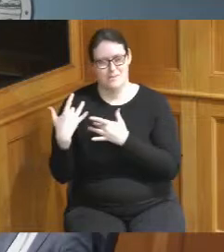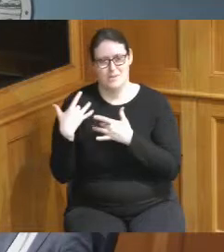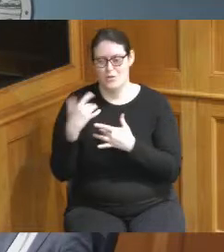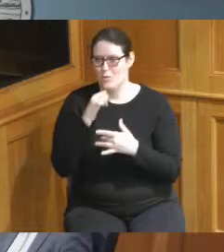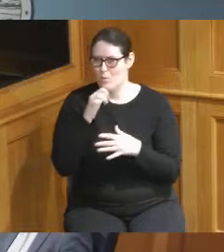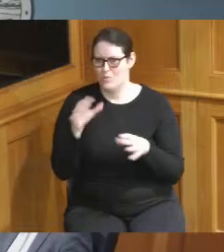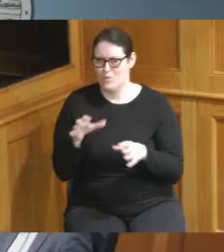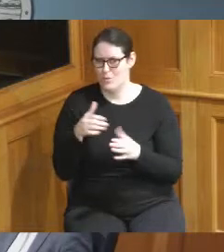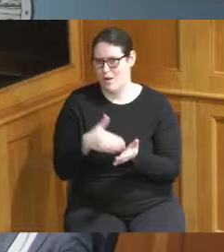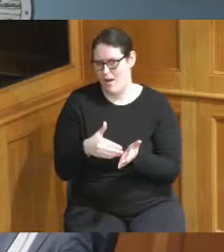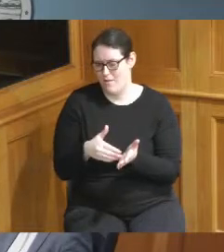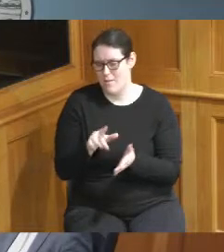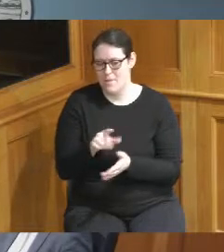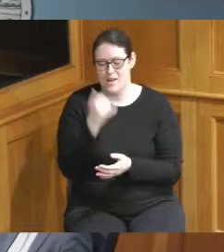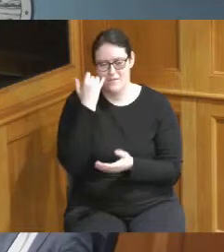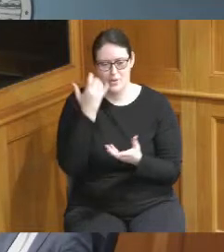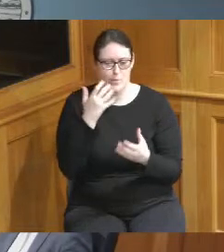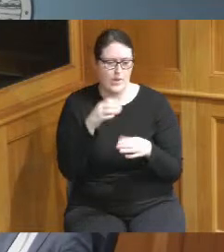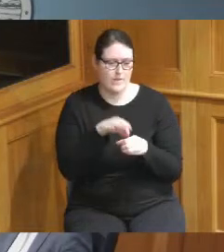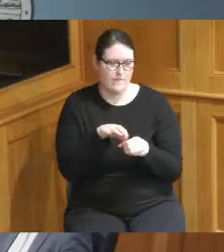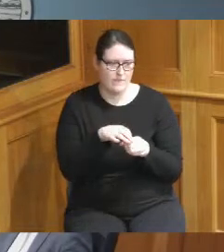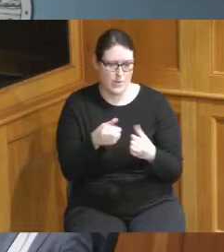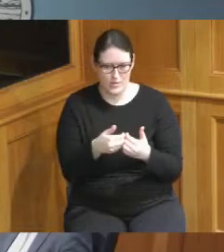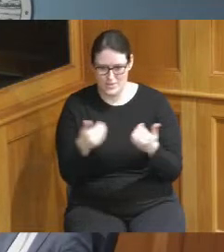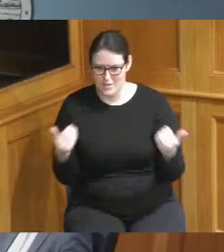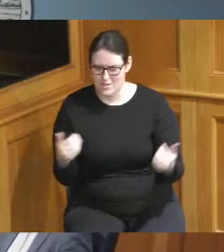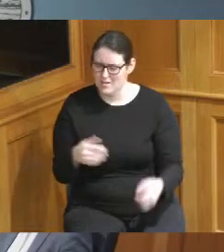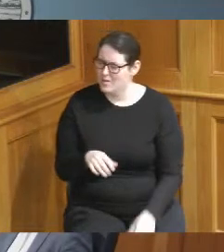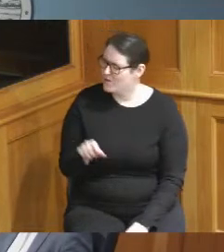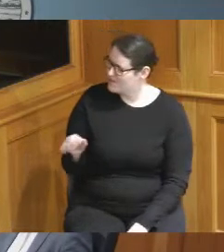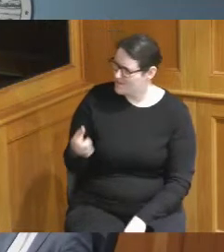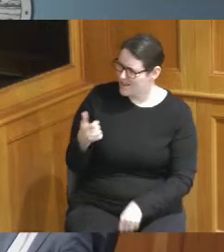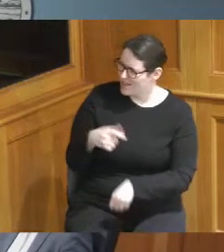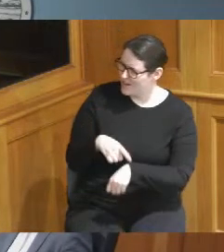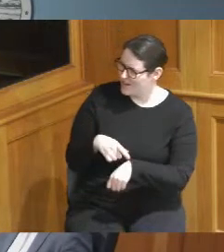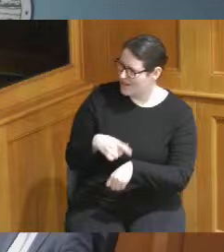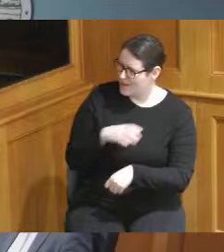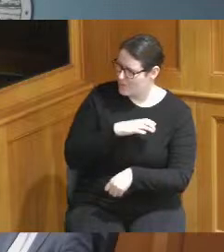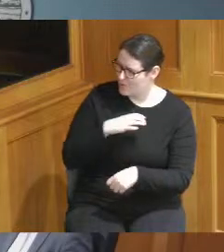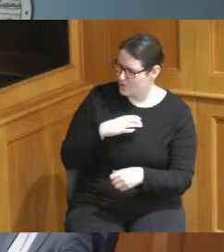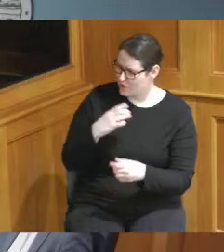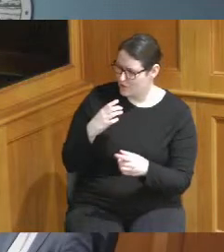believe the last time you would have done this would have been in '20 or probably 2020 Mr Maly